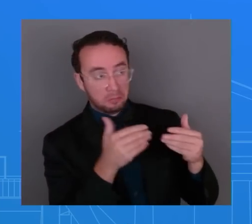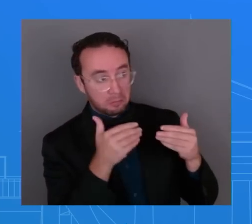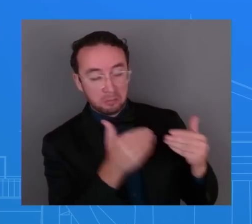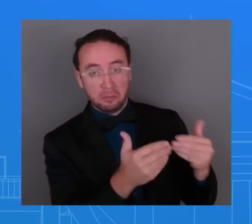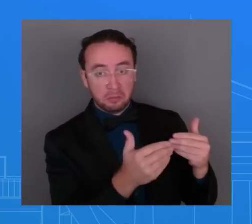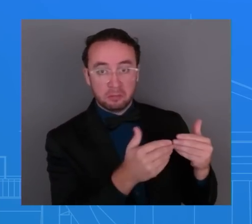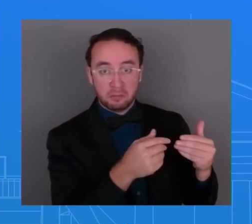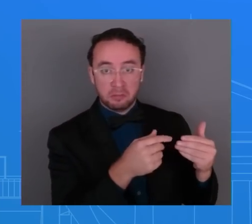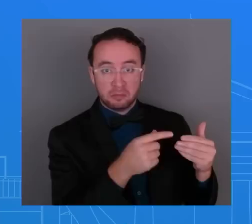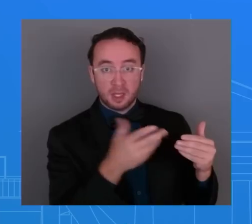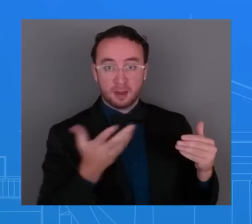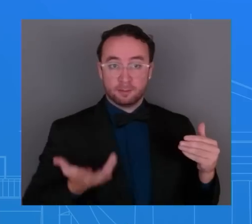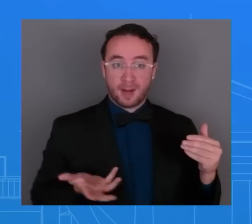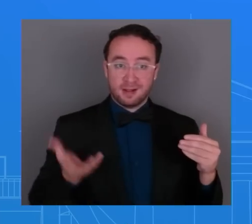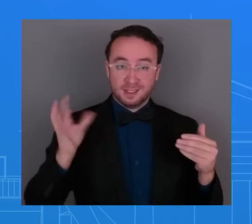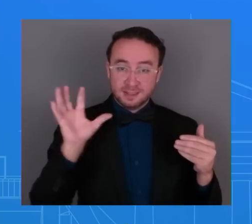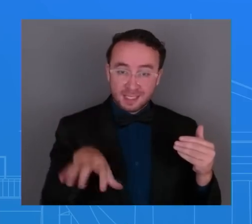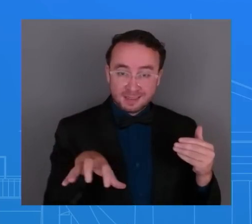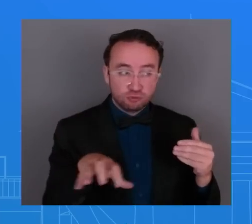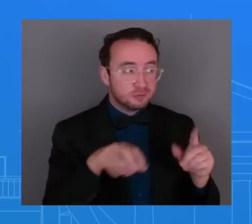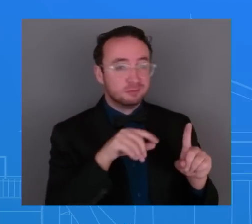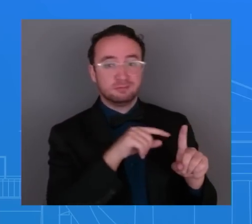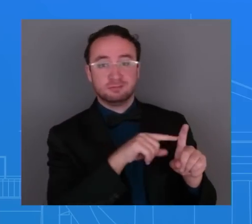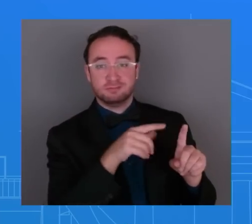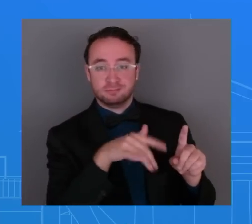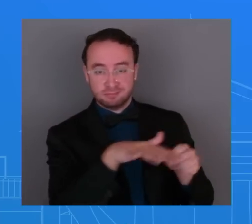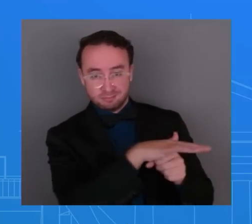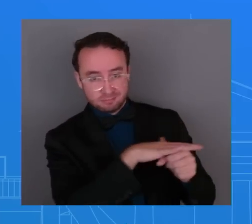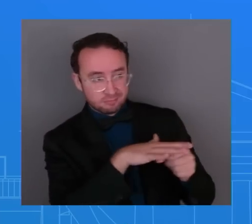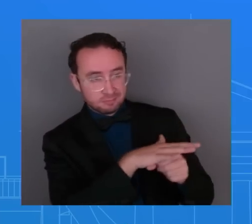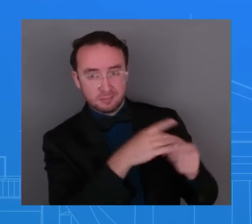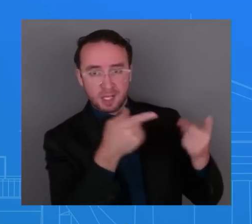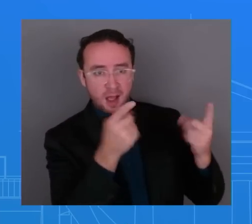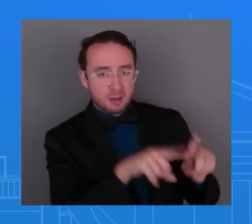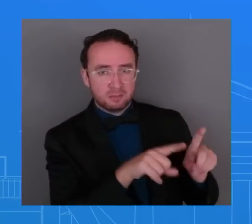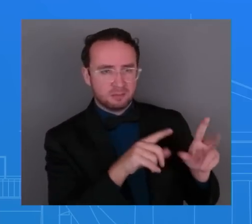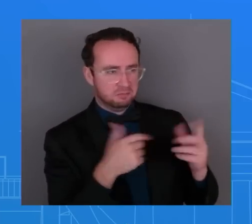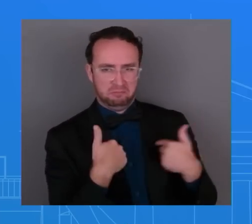should determine the future of the Bangladeshi government, and that's where we stand.